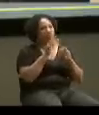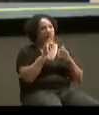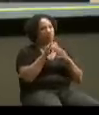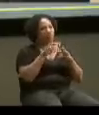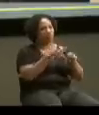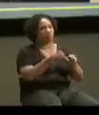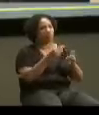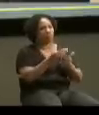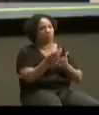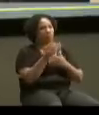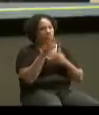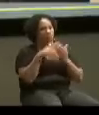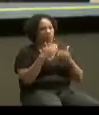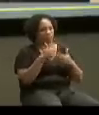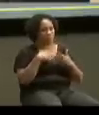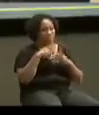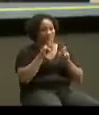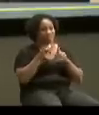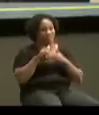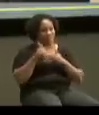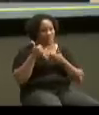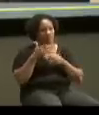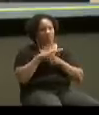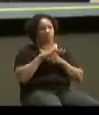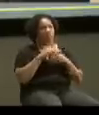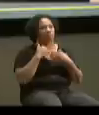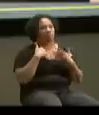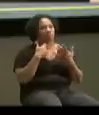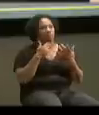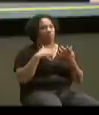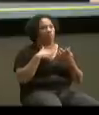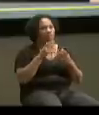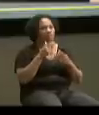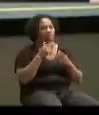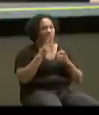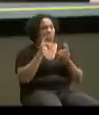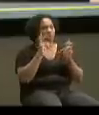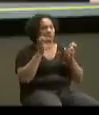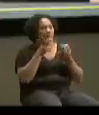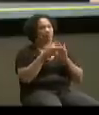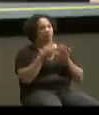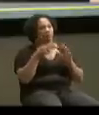WE ARE TESTING THAT INTERNALLY. RIGHT NOW IN FOUR OF WHAT WE QUANTIFY SIGNIFICANT